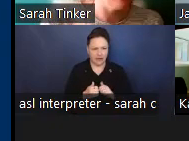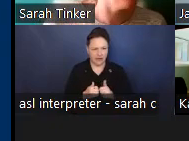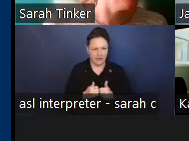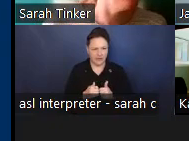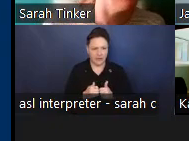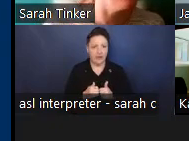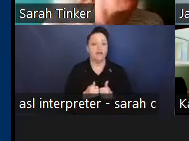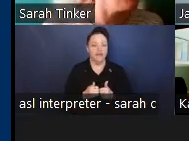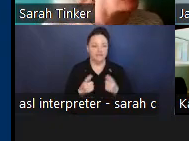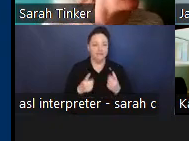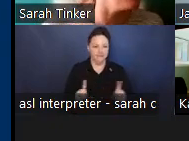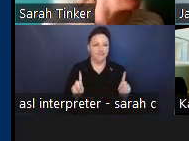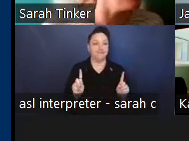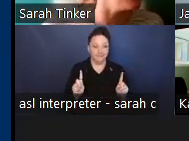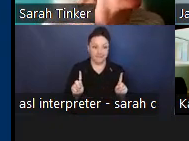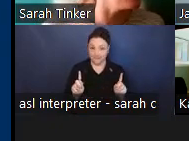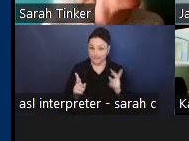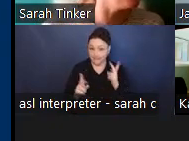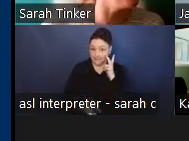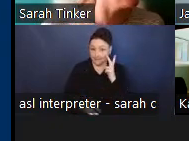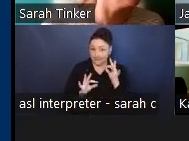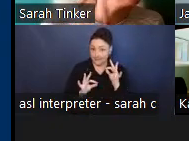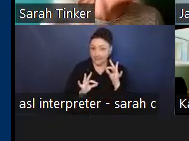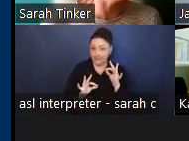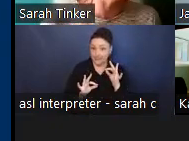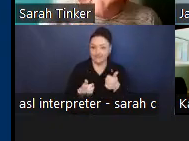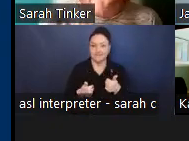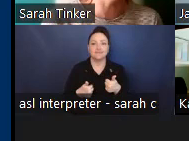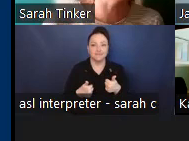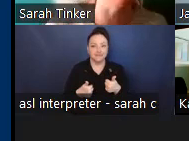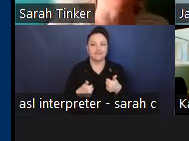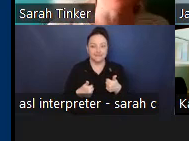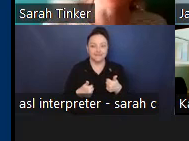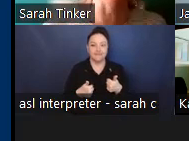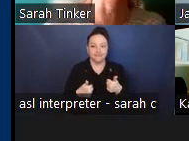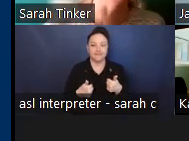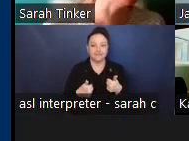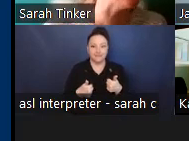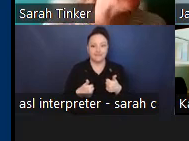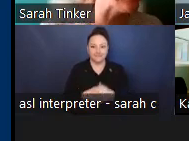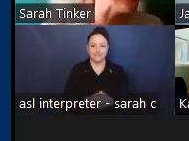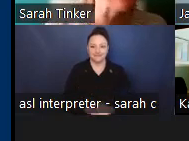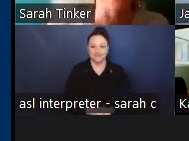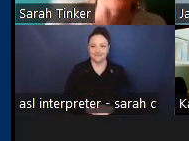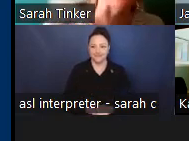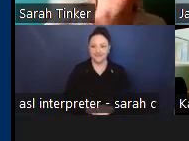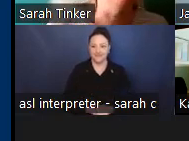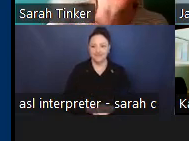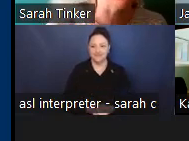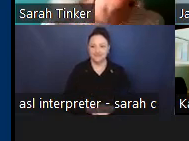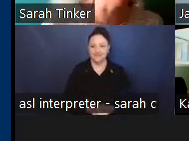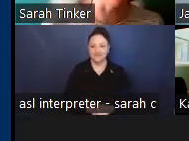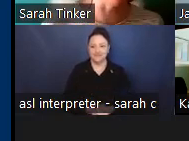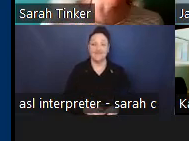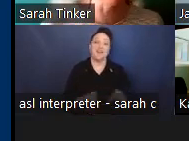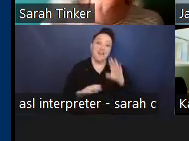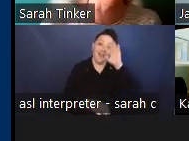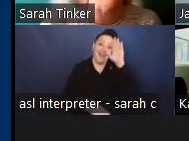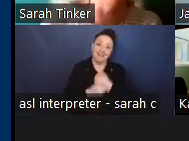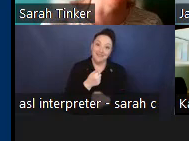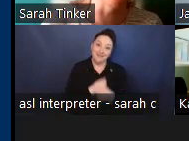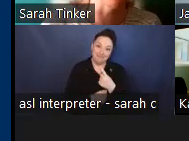Okay. Is that working? Are you seeing the big slideshow. Hi everybody. Thanks for letting us